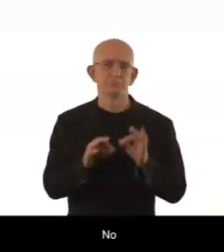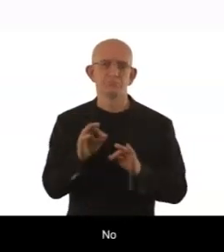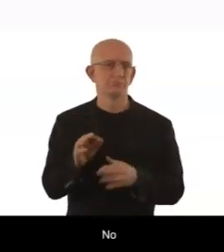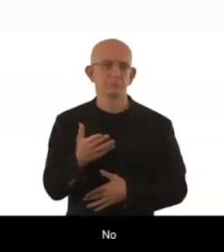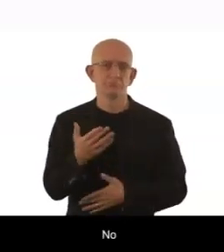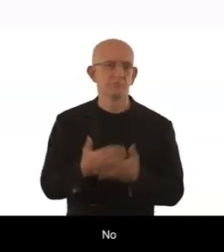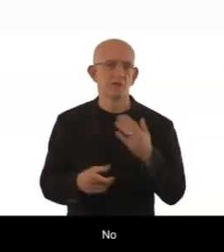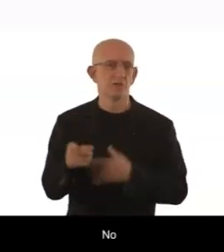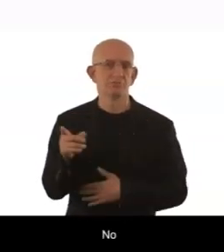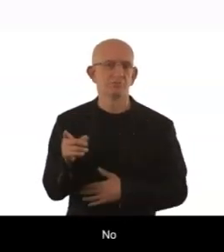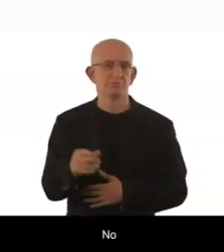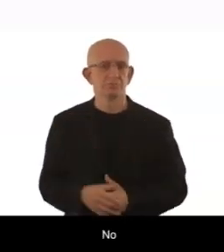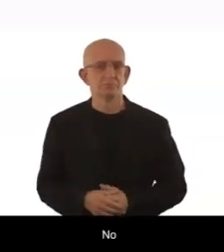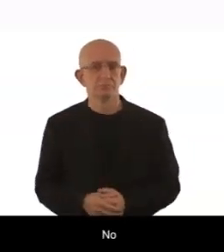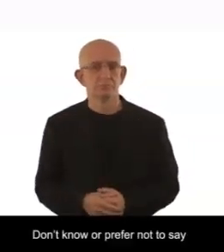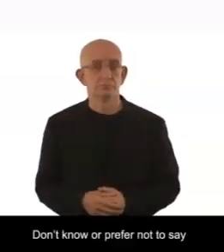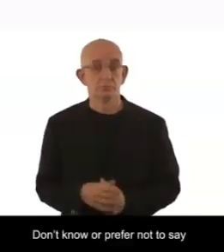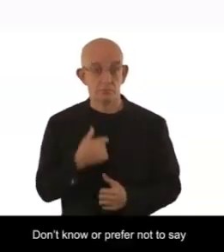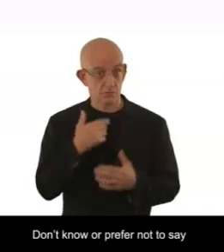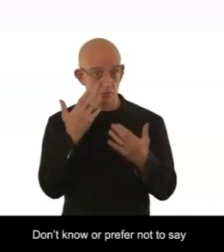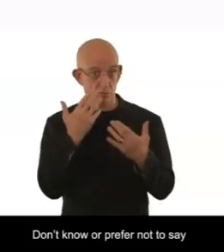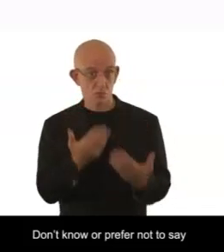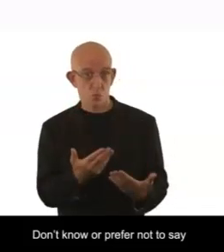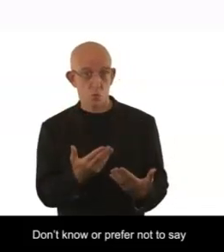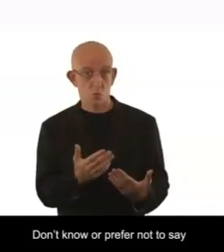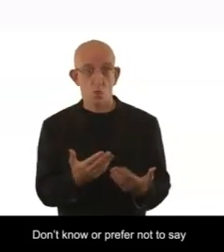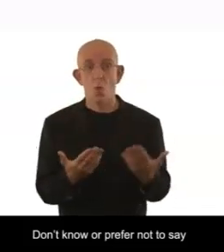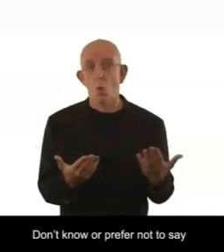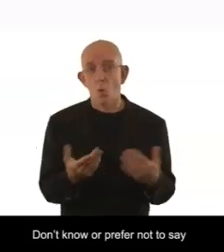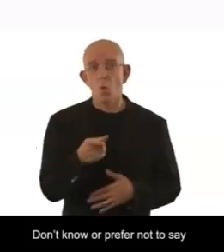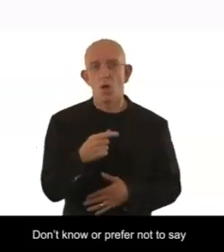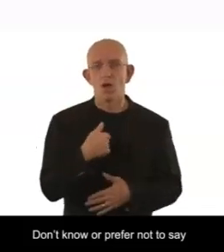tutorial shows you how they can then be used to make your survey available in a Sign Language.